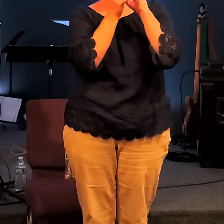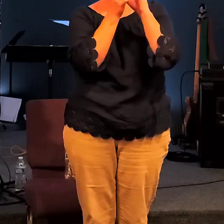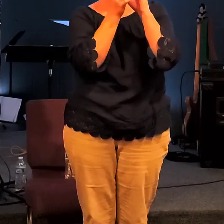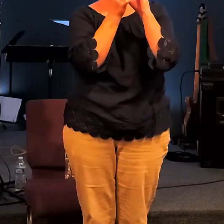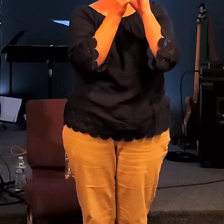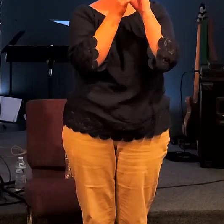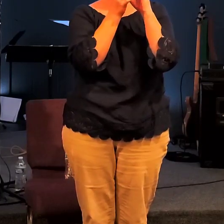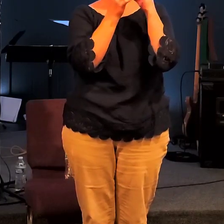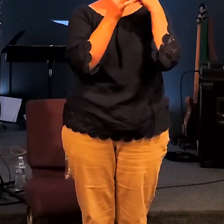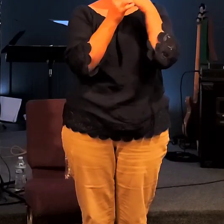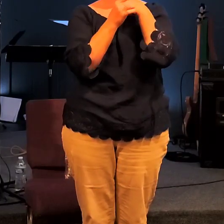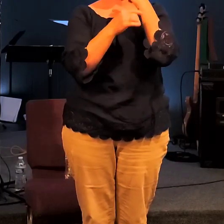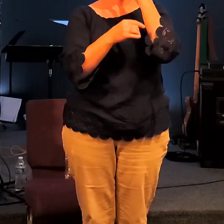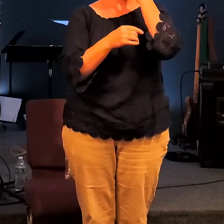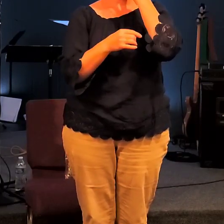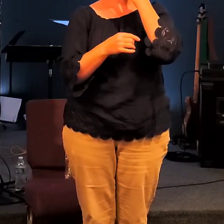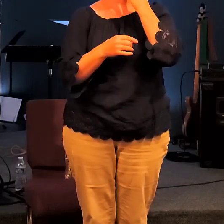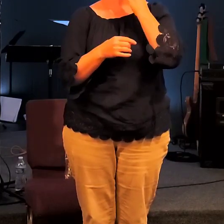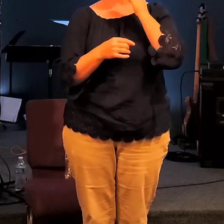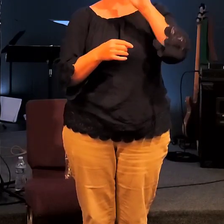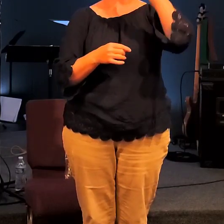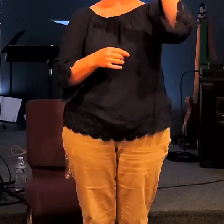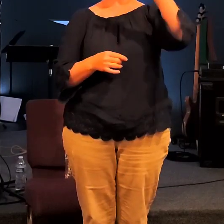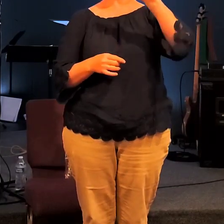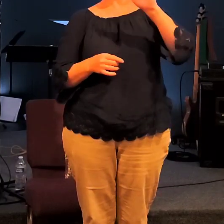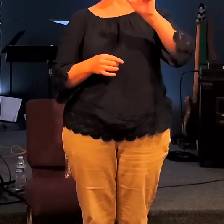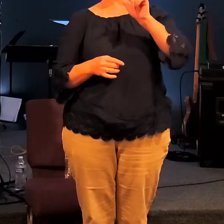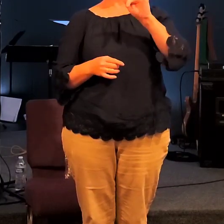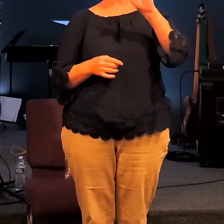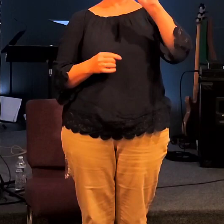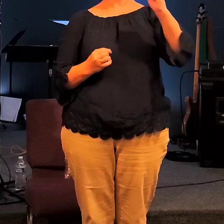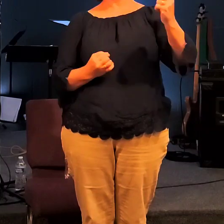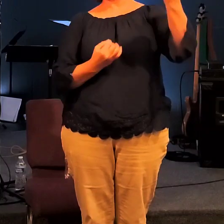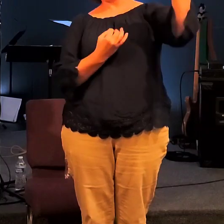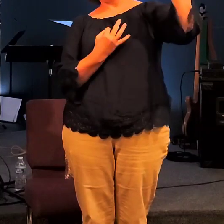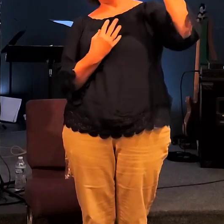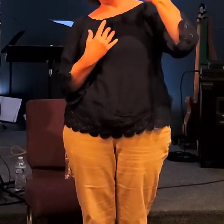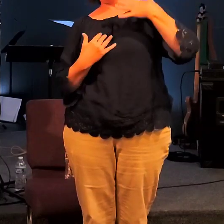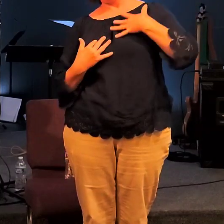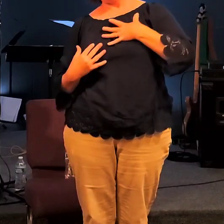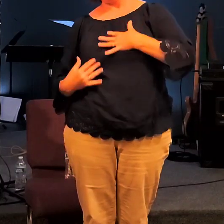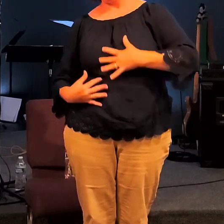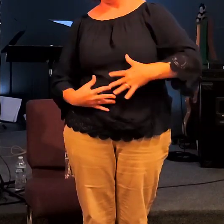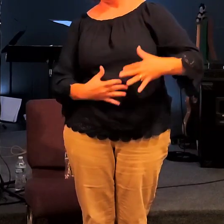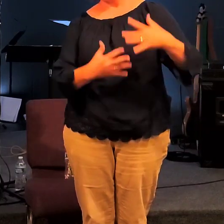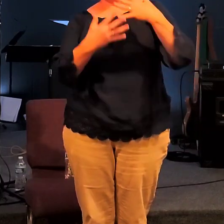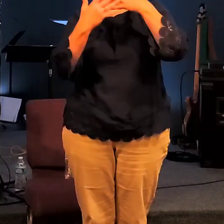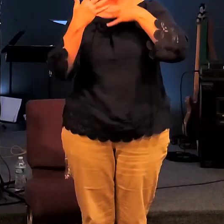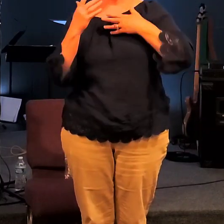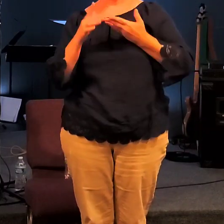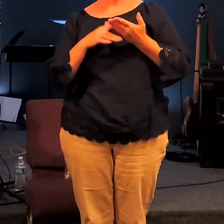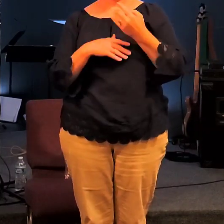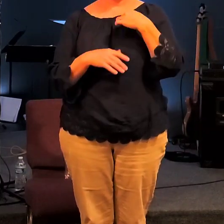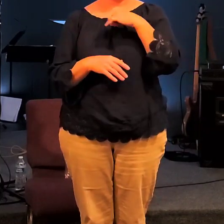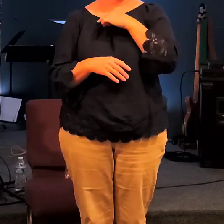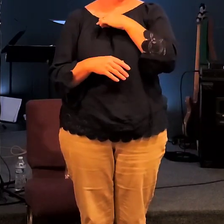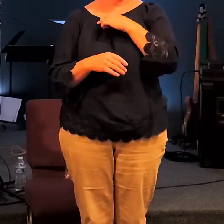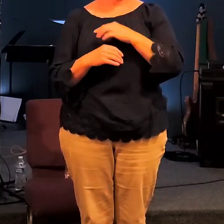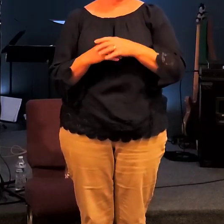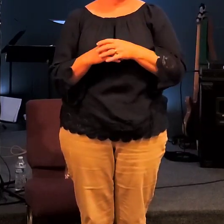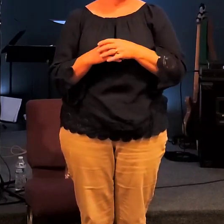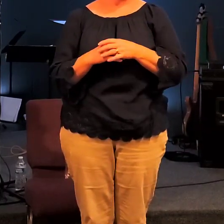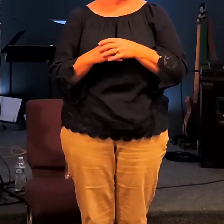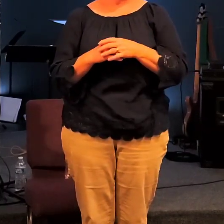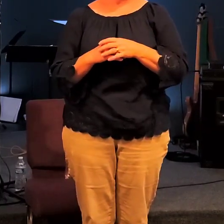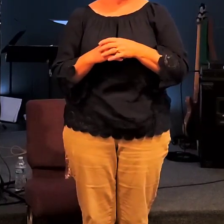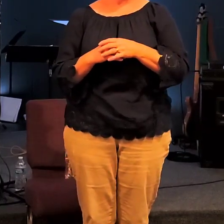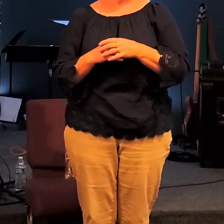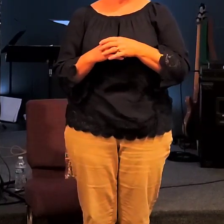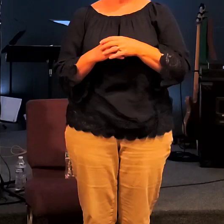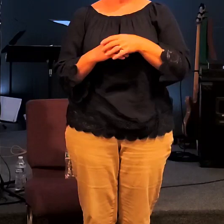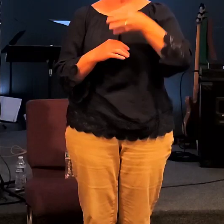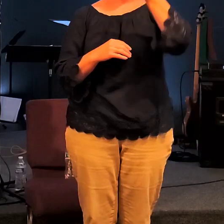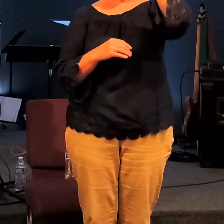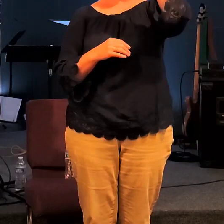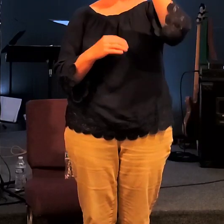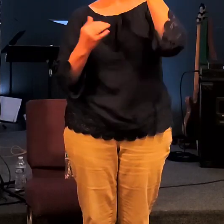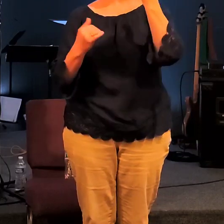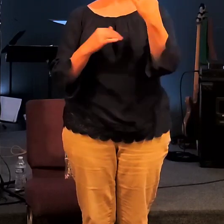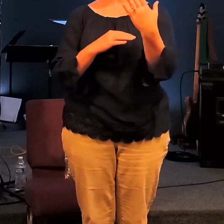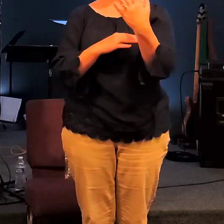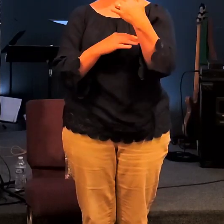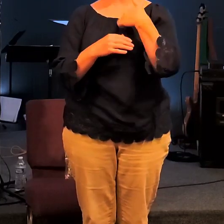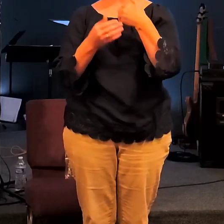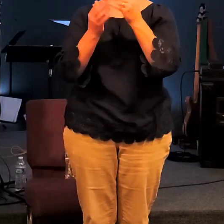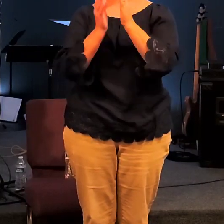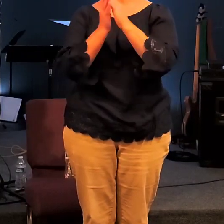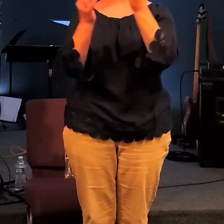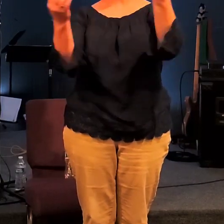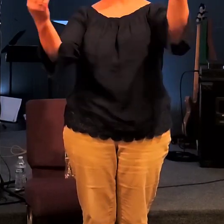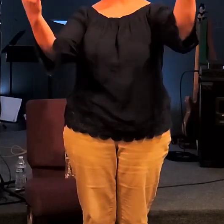we experience your life flowing through us so God this morning I asked you to come speak